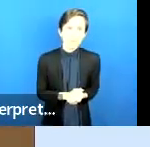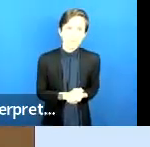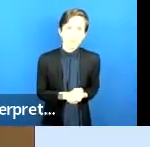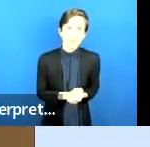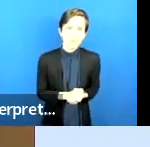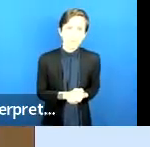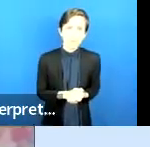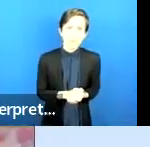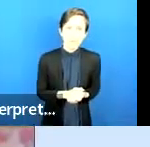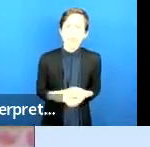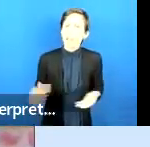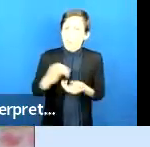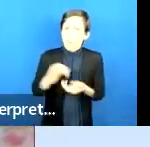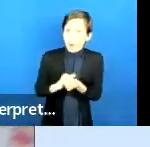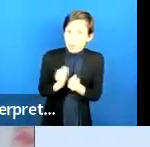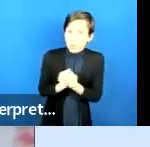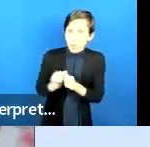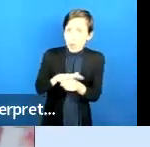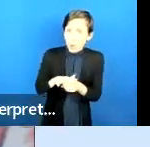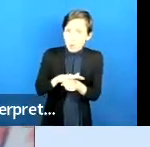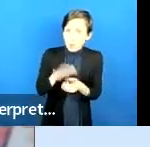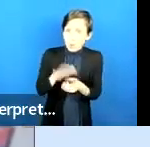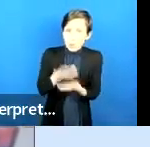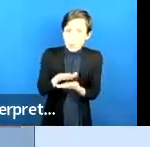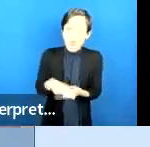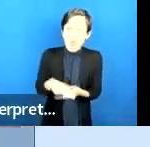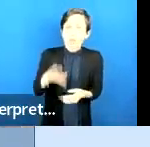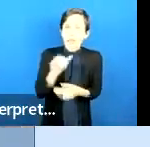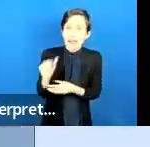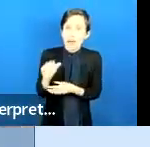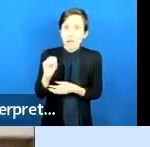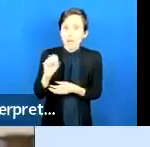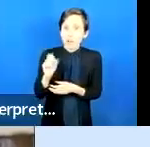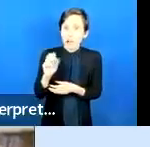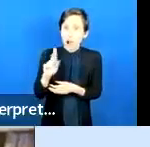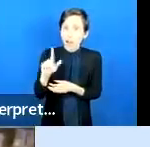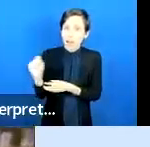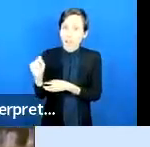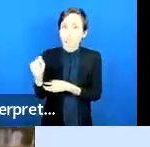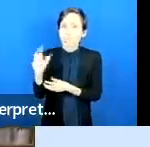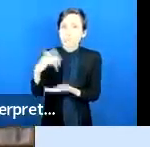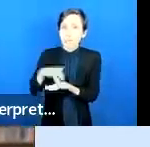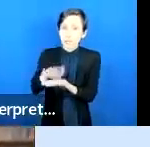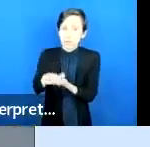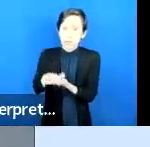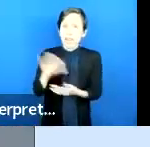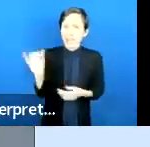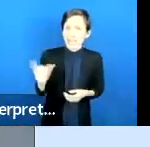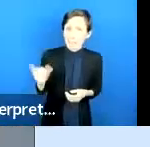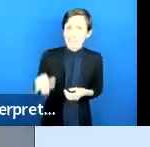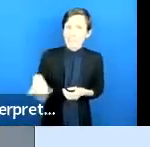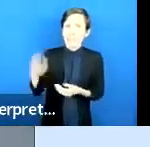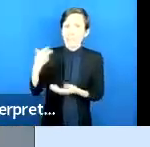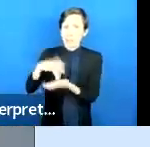in partnership with local schools, Ann Arbor, Scarlet Middle School and Ypsilanti Community Middle School and the U of M community.